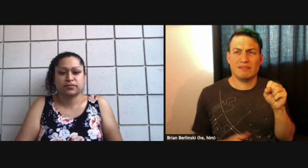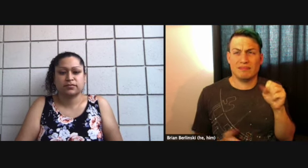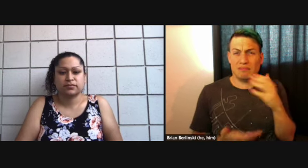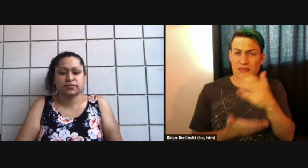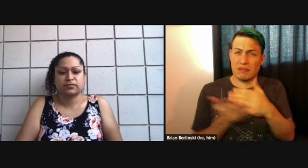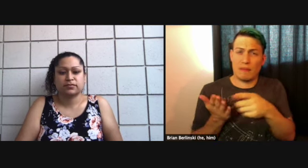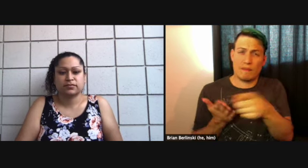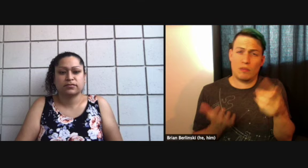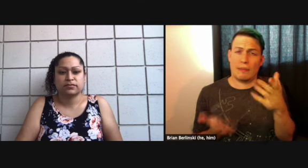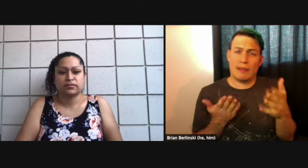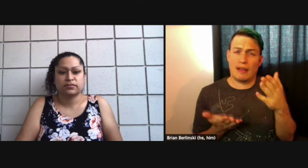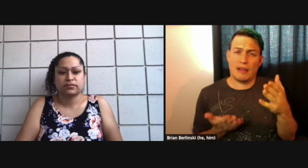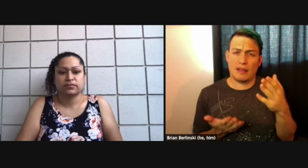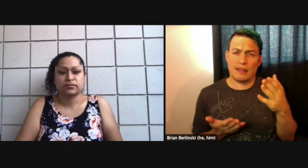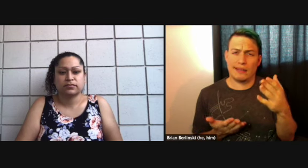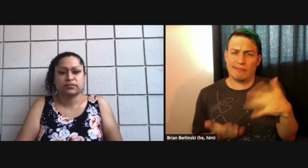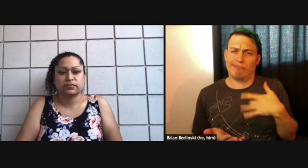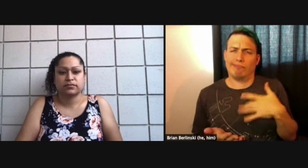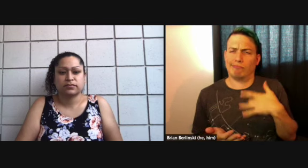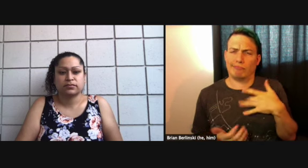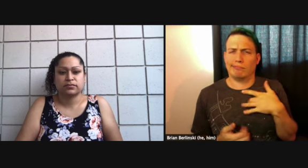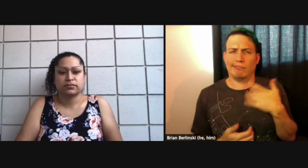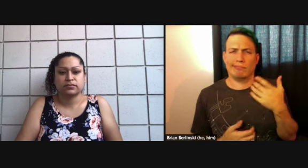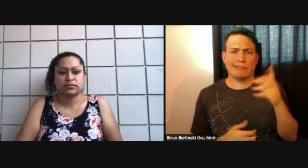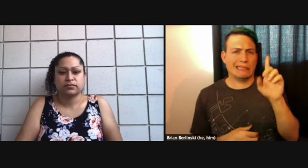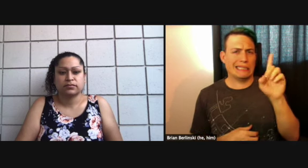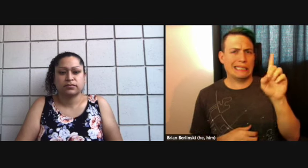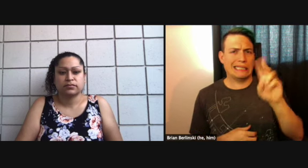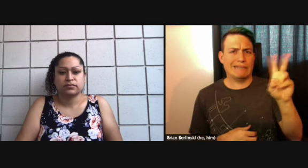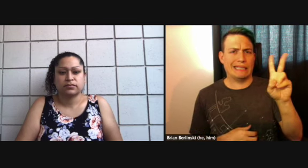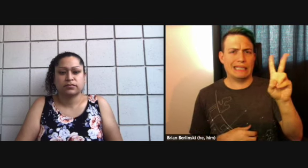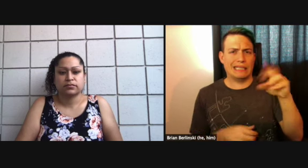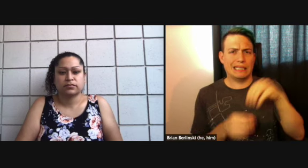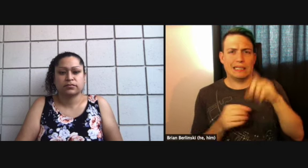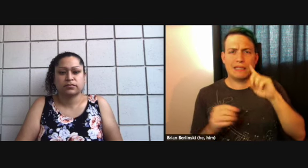Some of you may question whether Domestic Violence